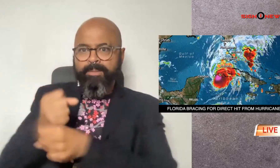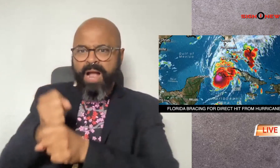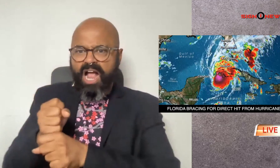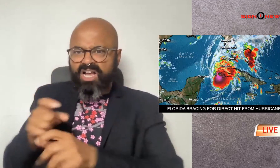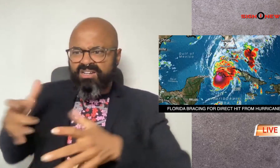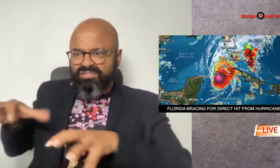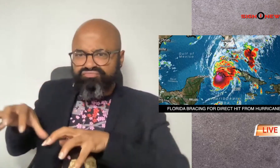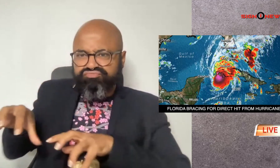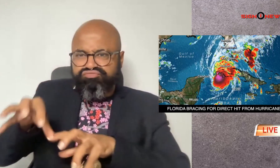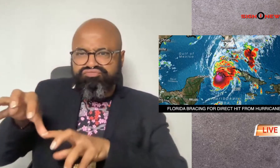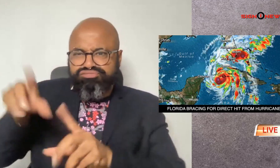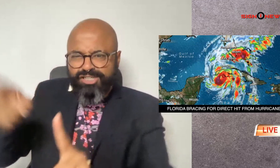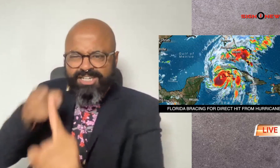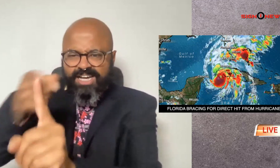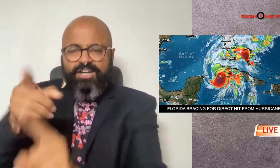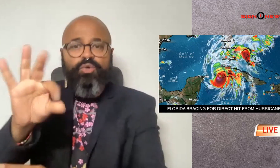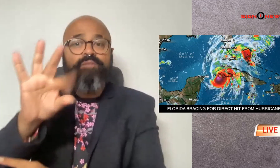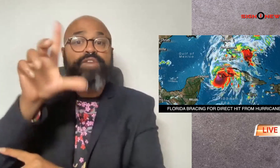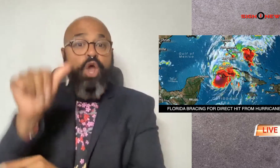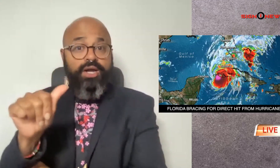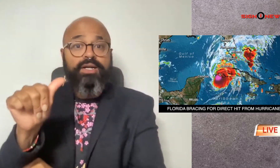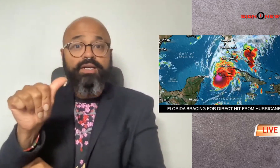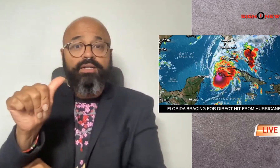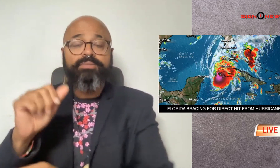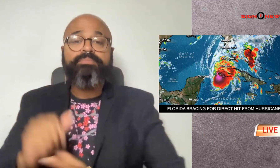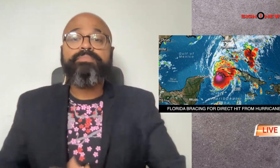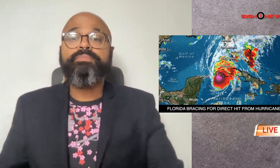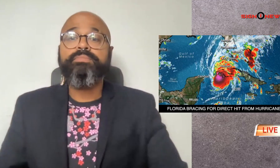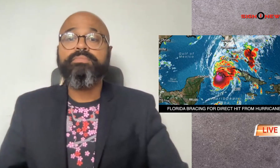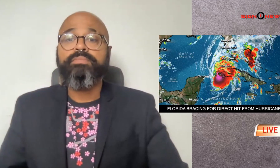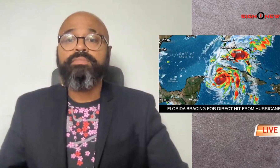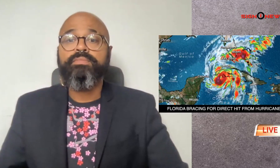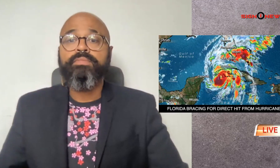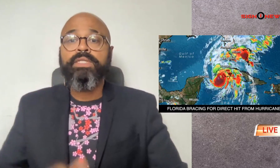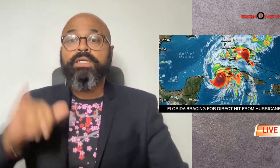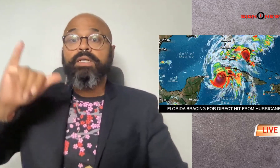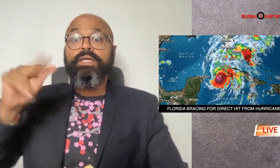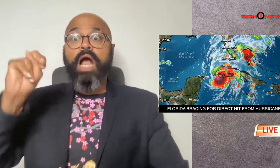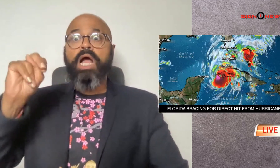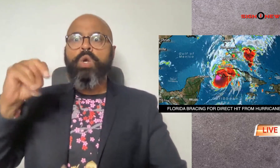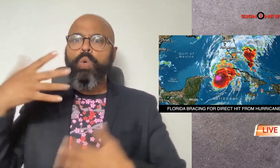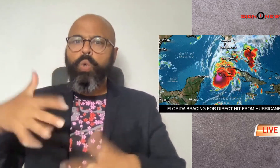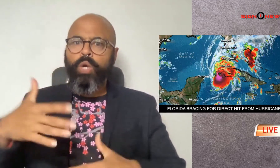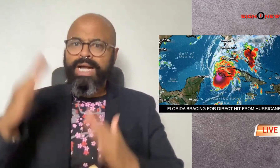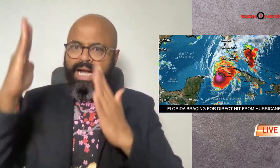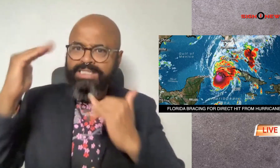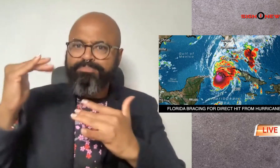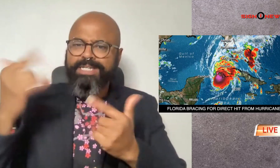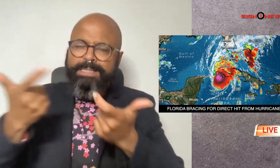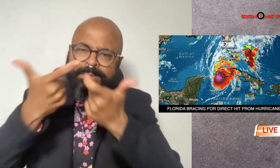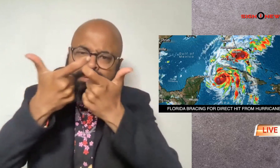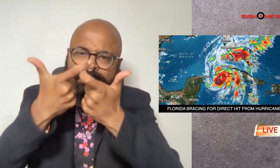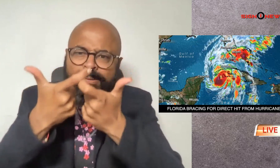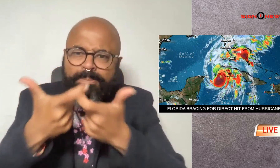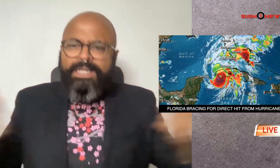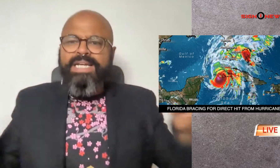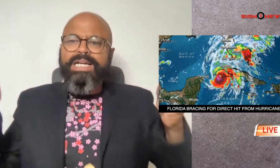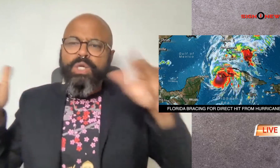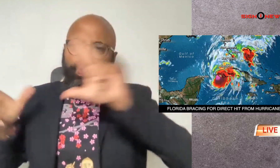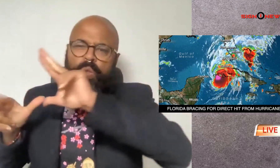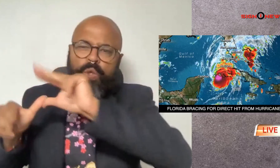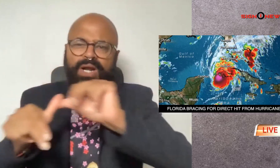towards Florida Ian is expected to be the first major hurricane to make landfall in